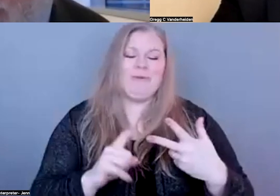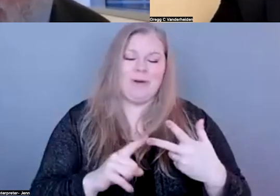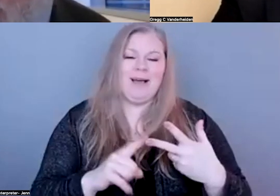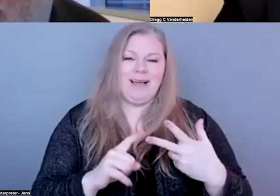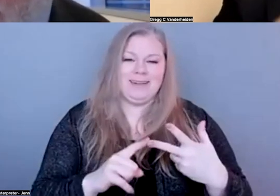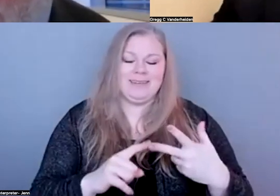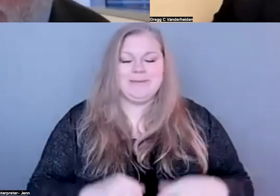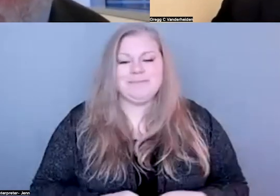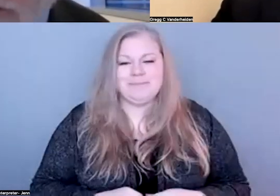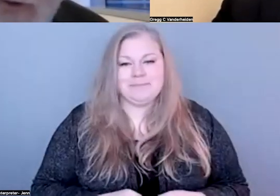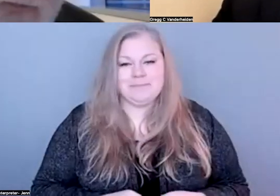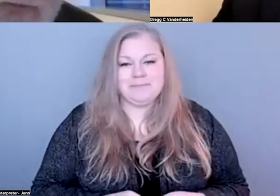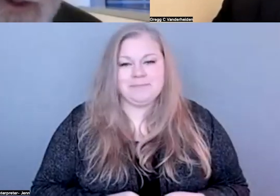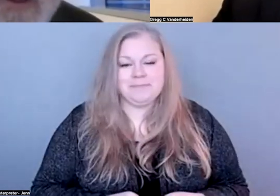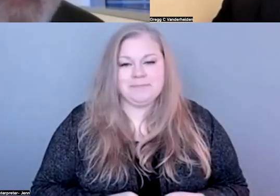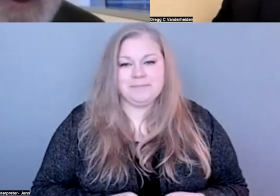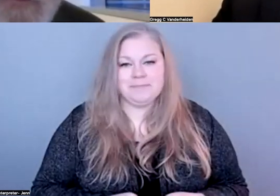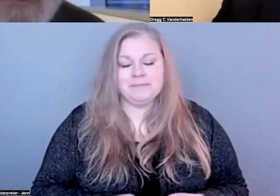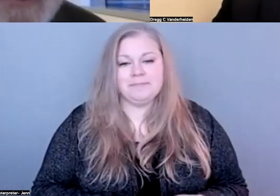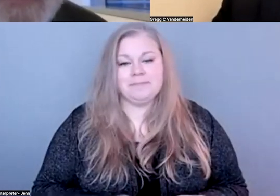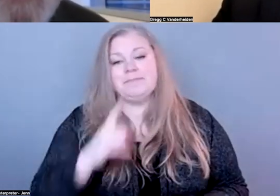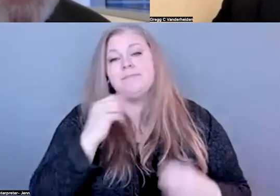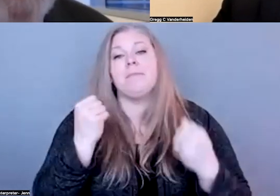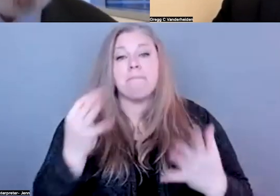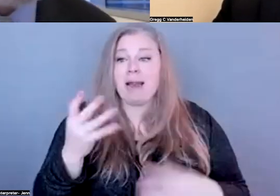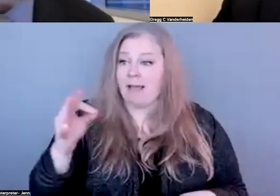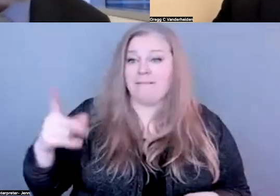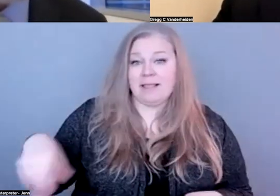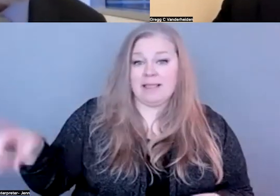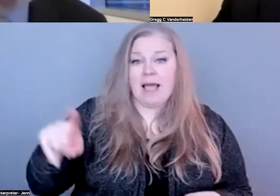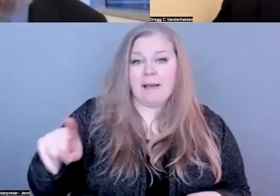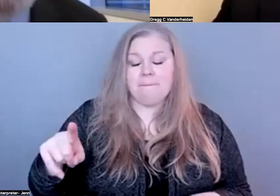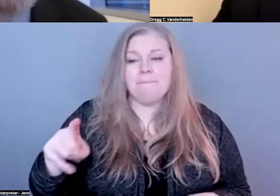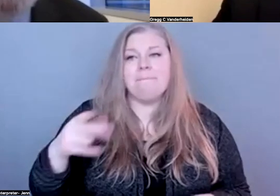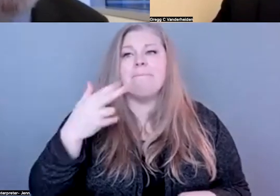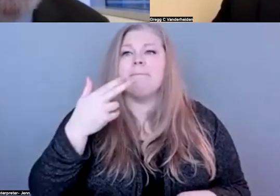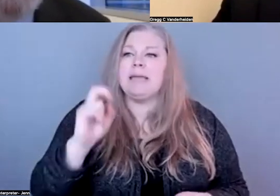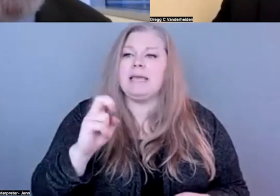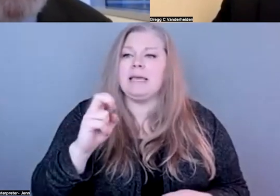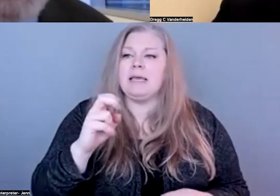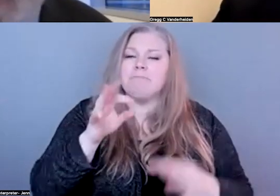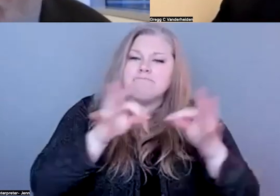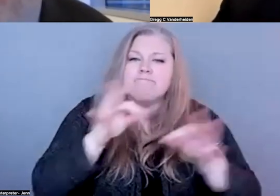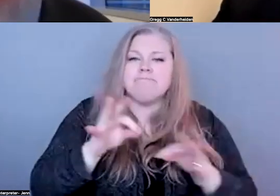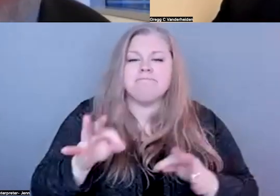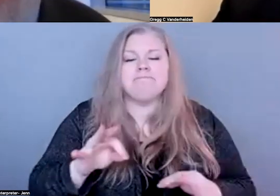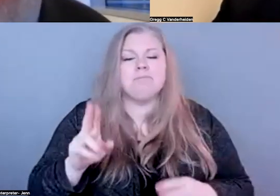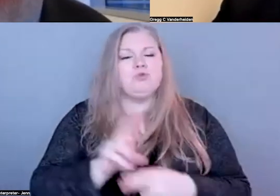this. Many of them, he characterizes, using parlor tricks in order to keep your attention,